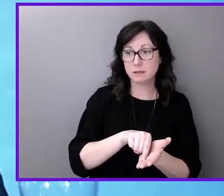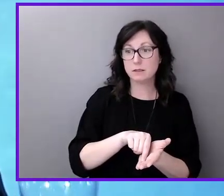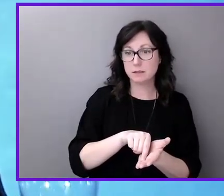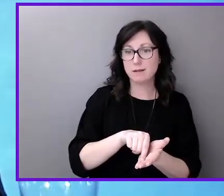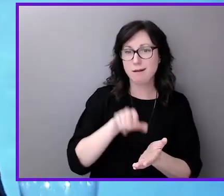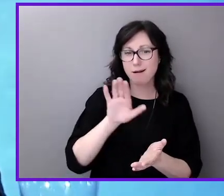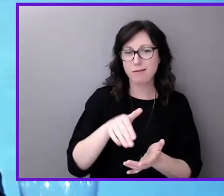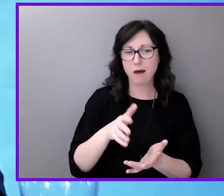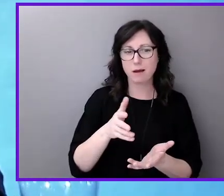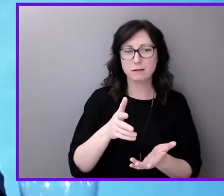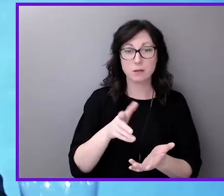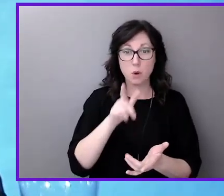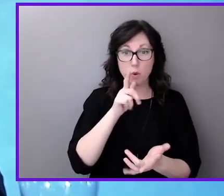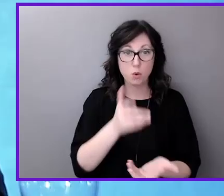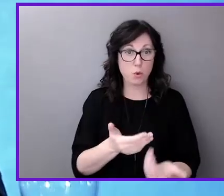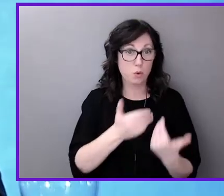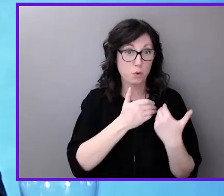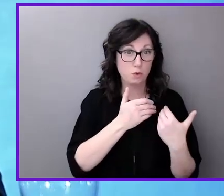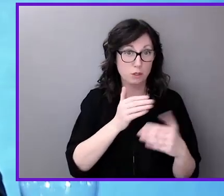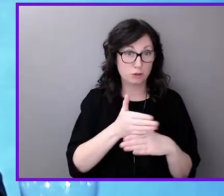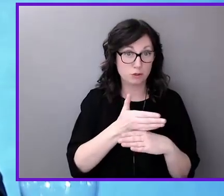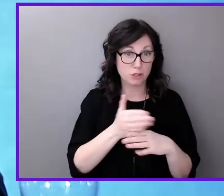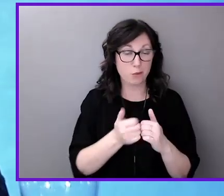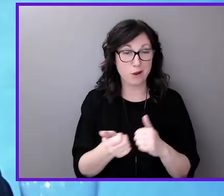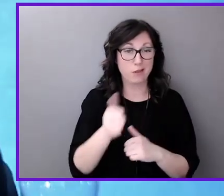with another department, which is Canadian Heritage.